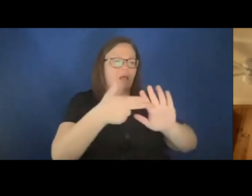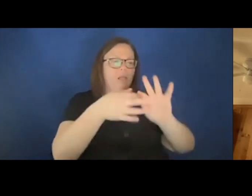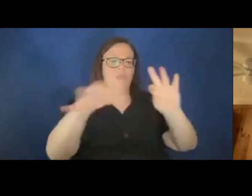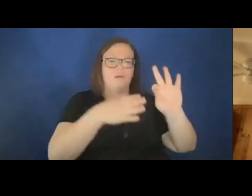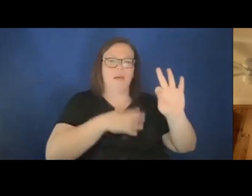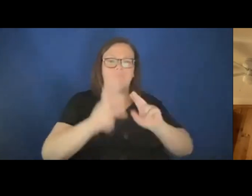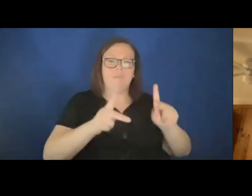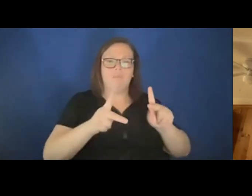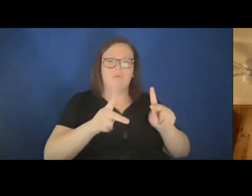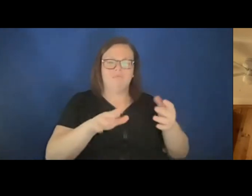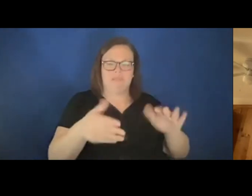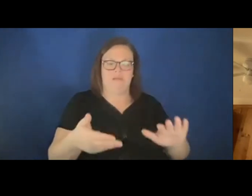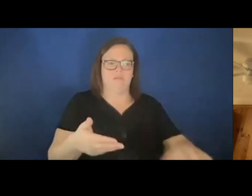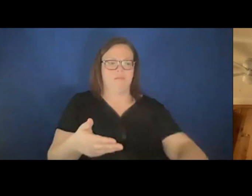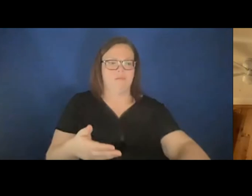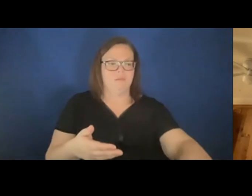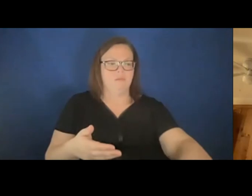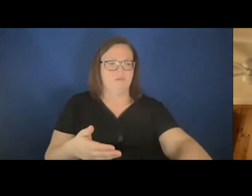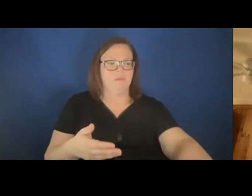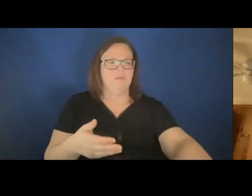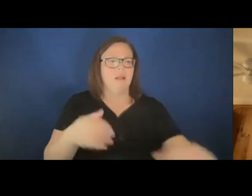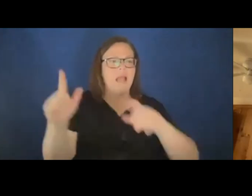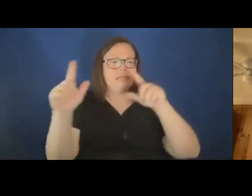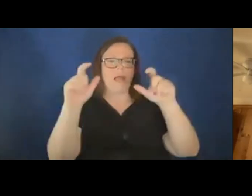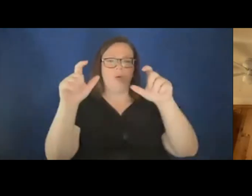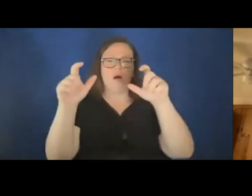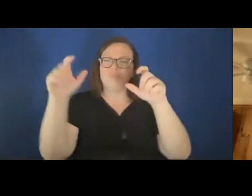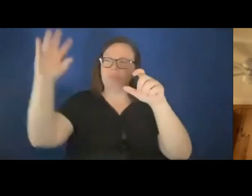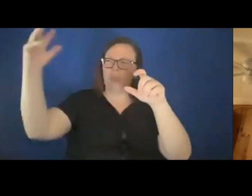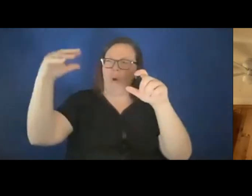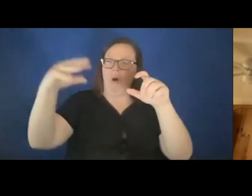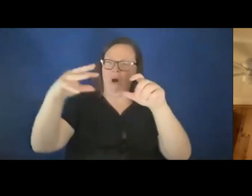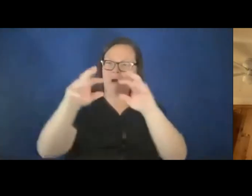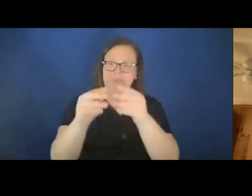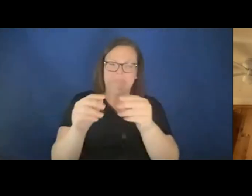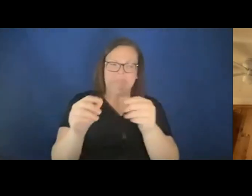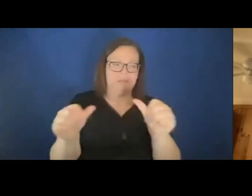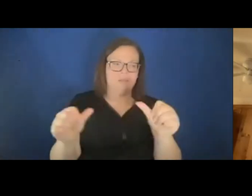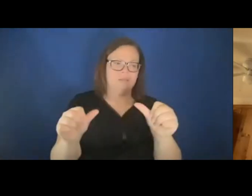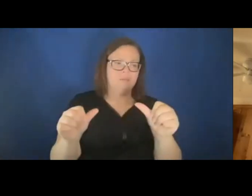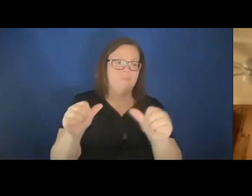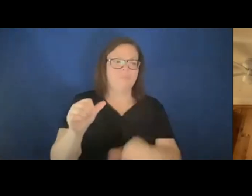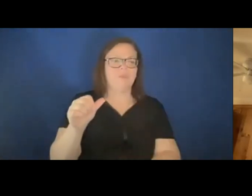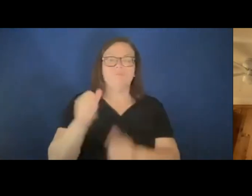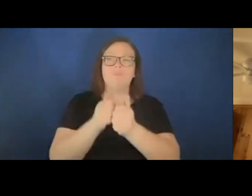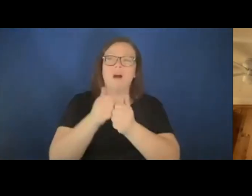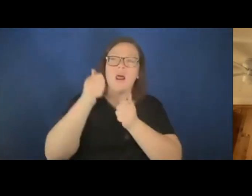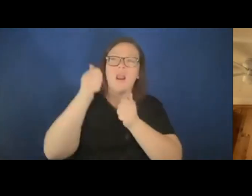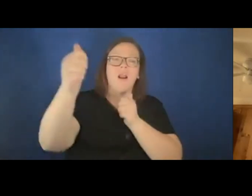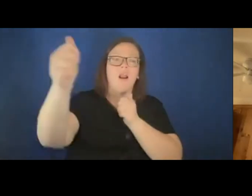A camera melts in the desert sun. From far away, I hear the dying clicks of